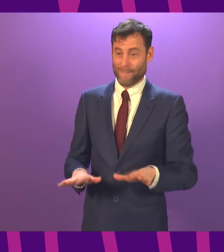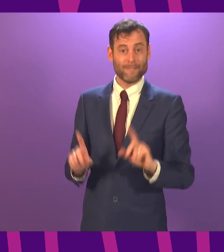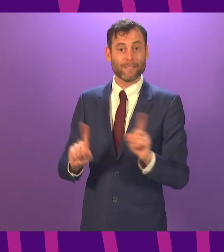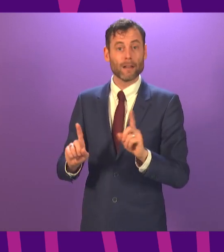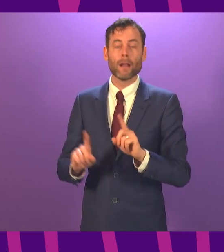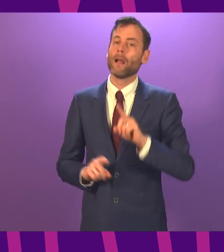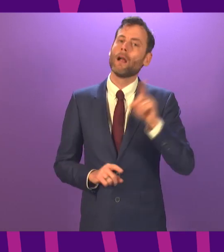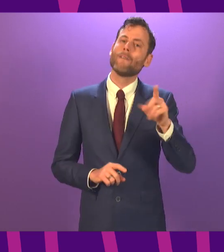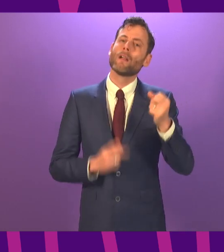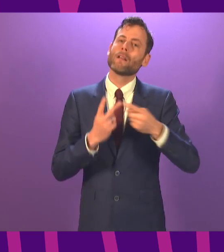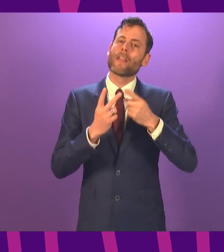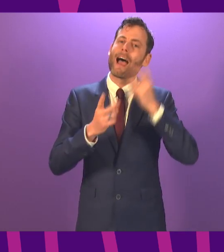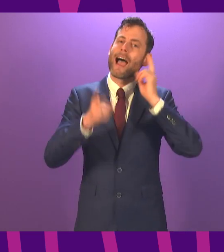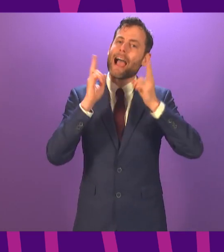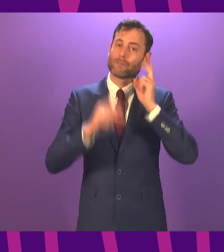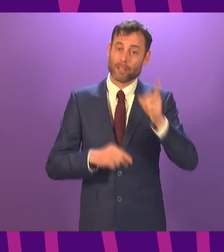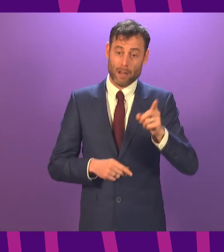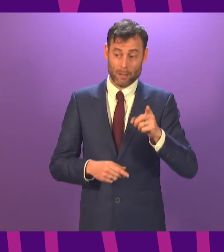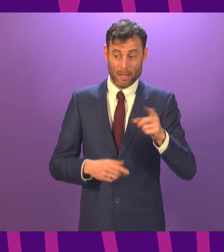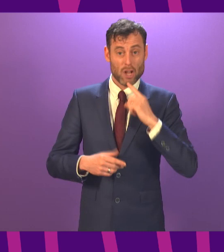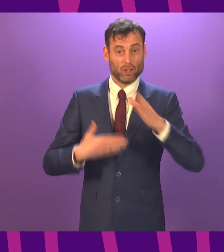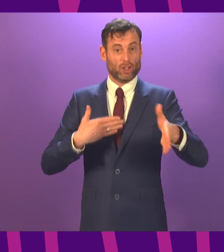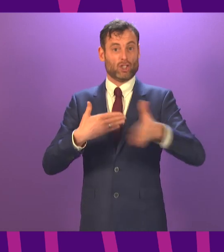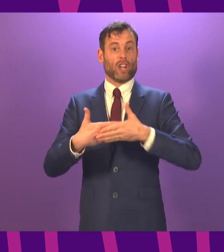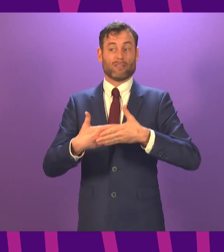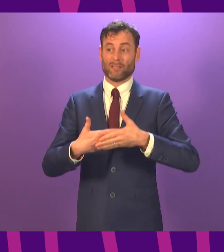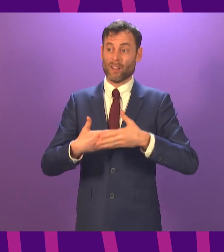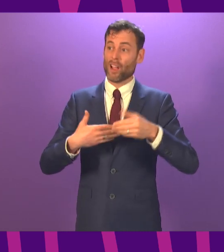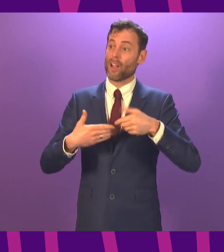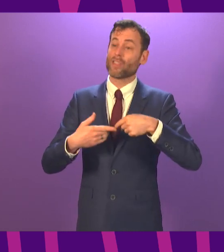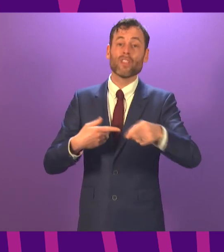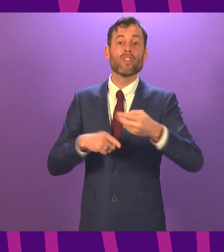Borders hairdresser who says that the new shutdown will be the “final nail in the coffin” for her salon. She says: